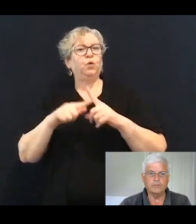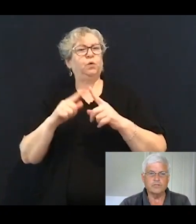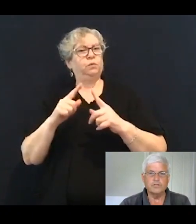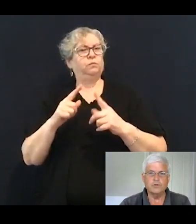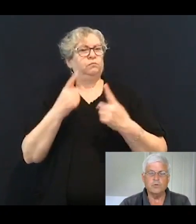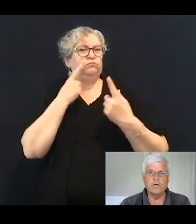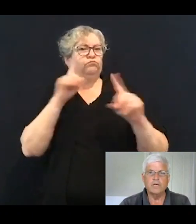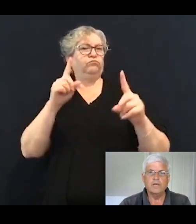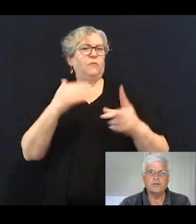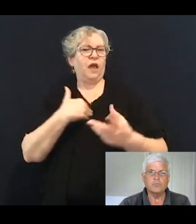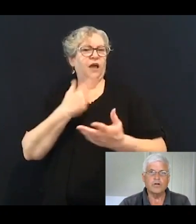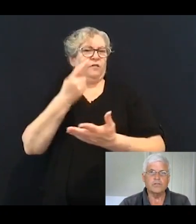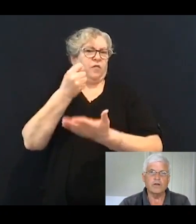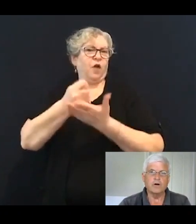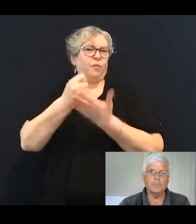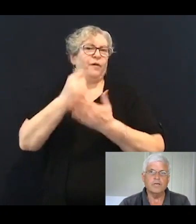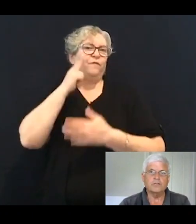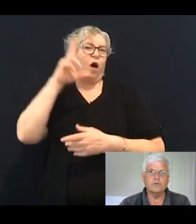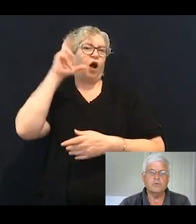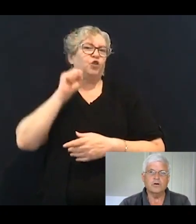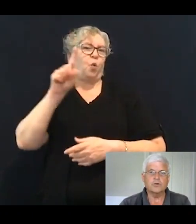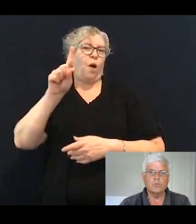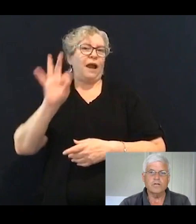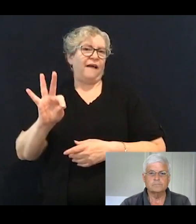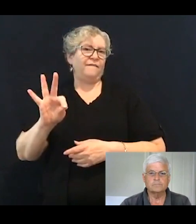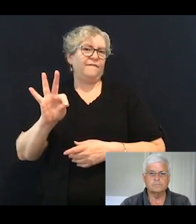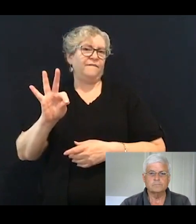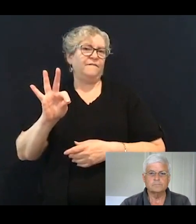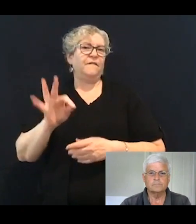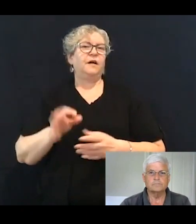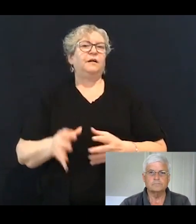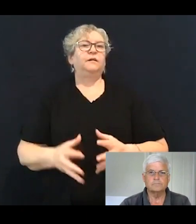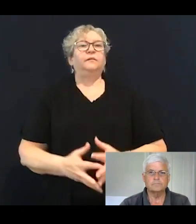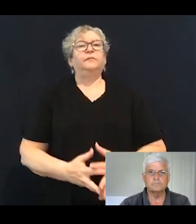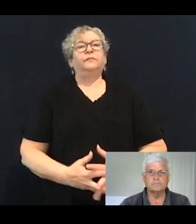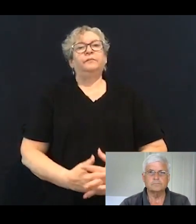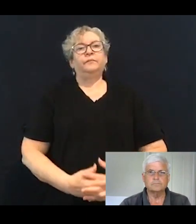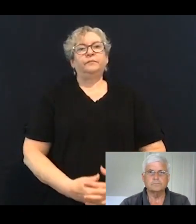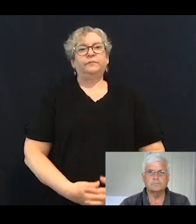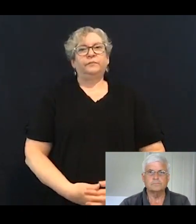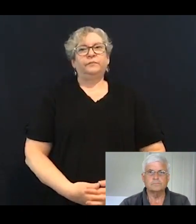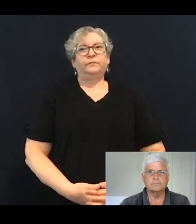to bring a therapy to Usher 1F.